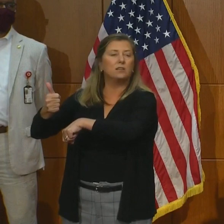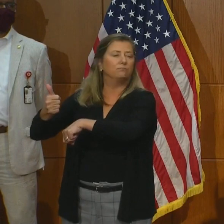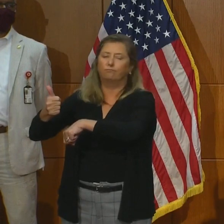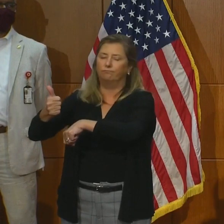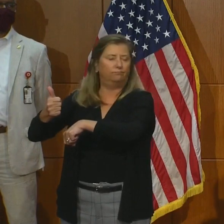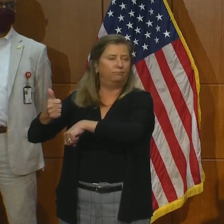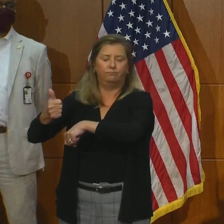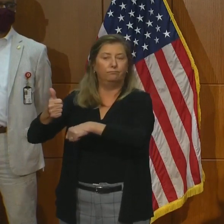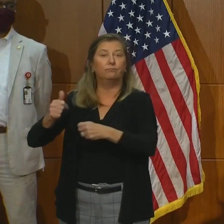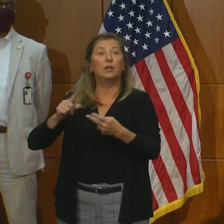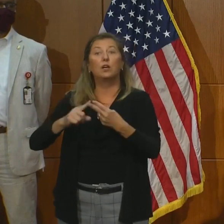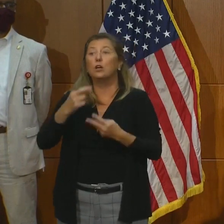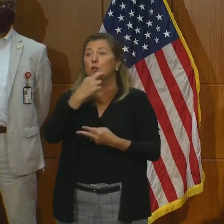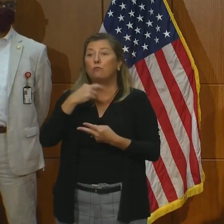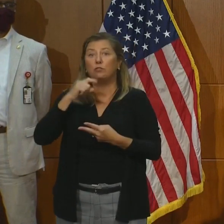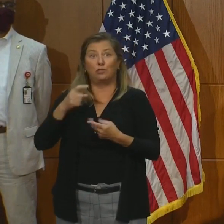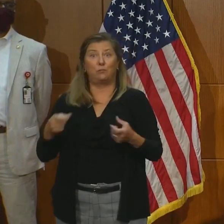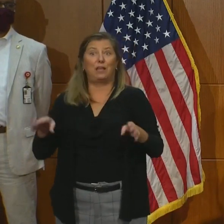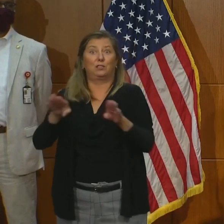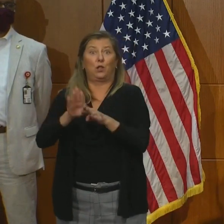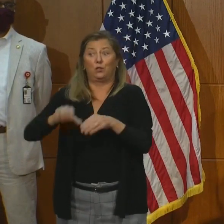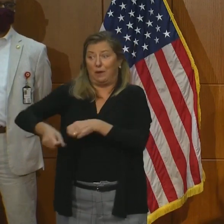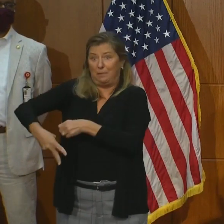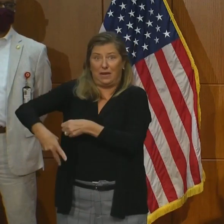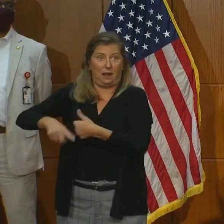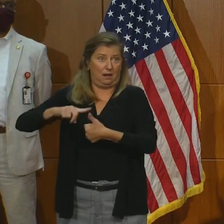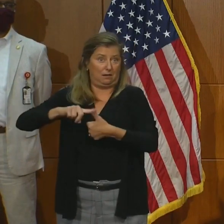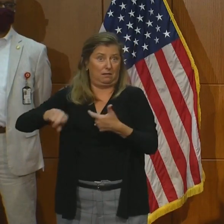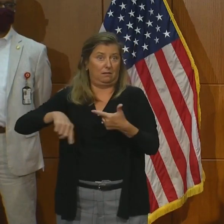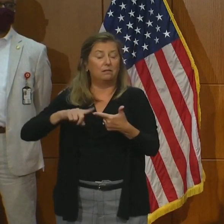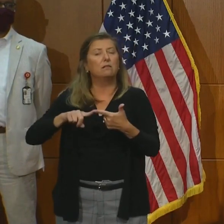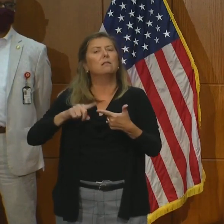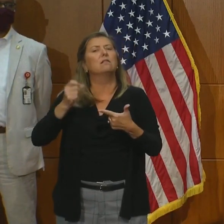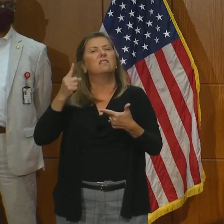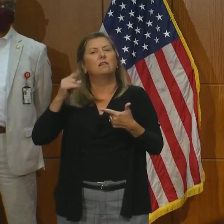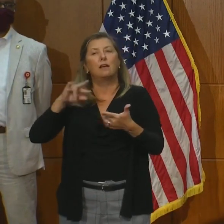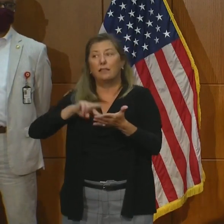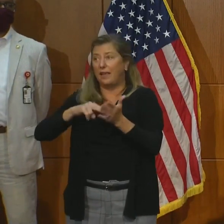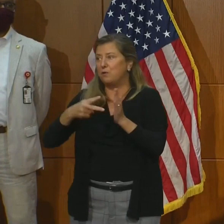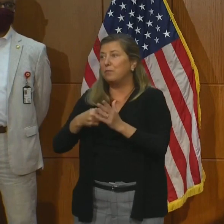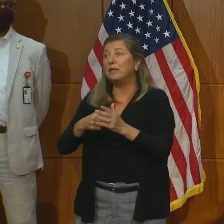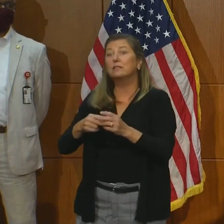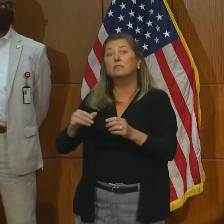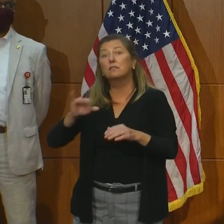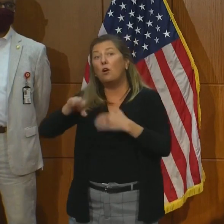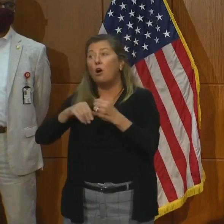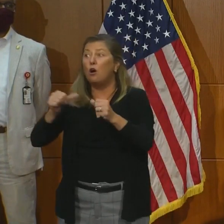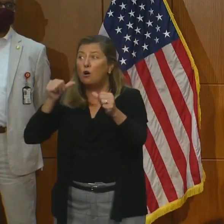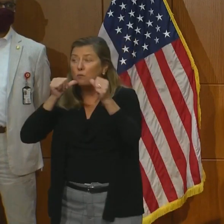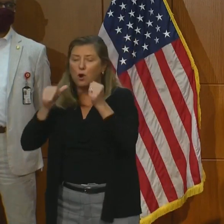NO OUT ALL WILL BE SOLD ARE CONSUMED ON SITE AFTER TEN PM